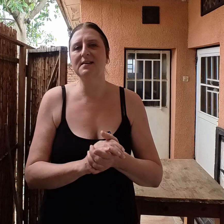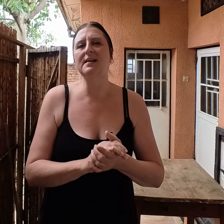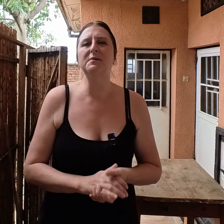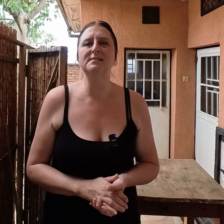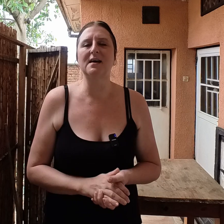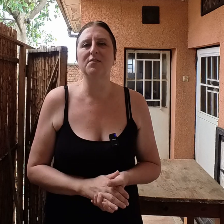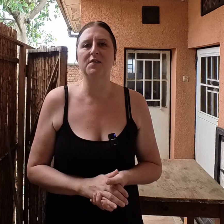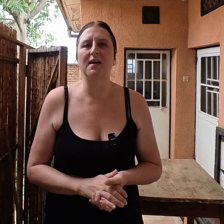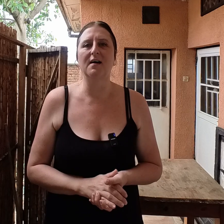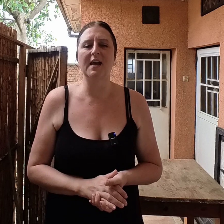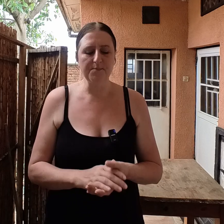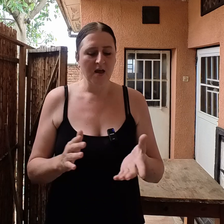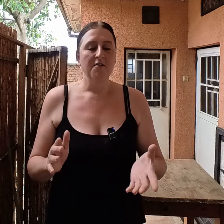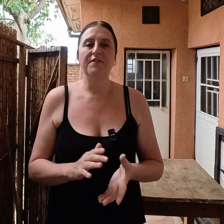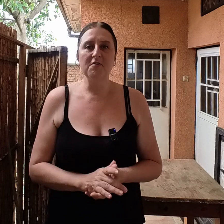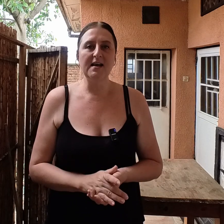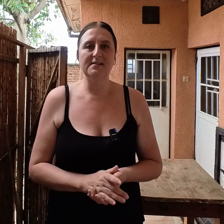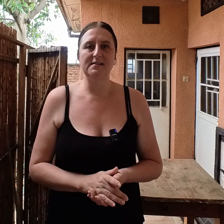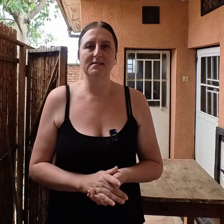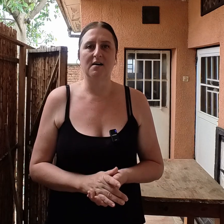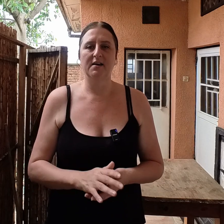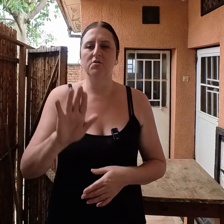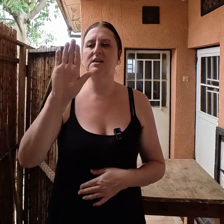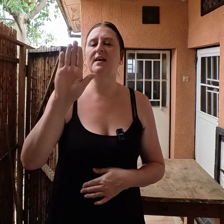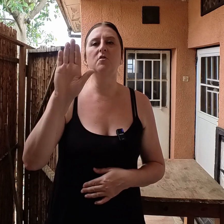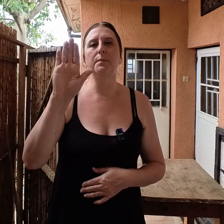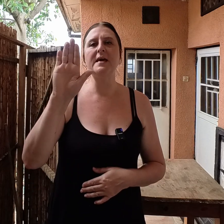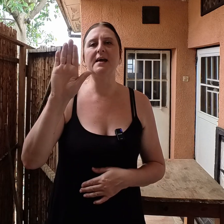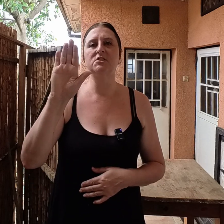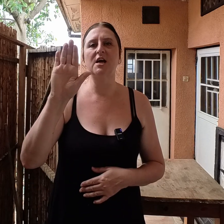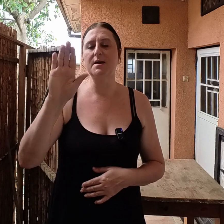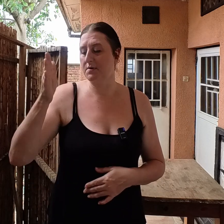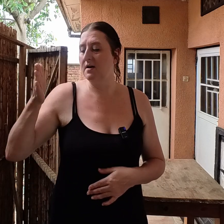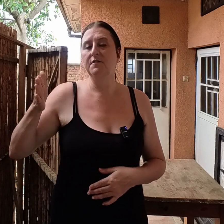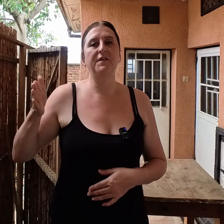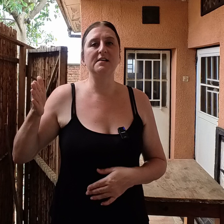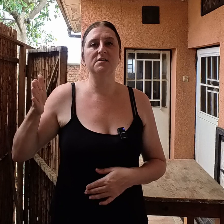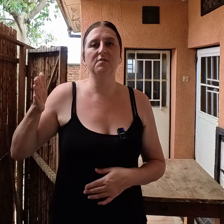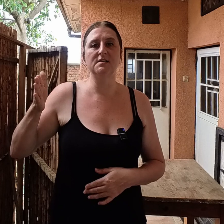it's a little bit south of Kigali. Very easy sign. You're taking your B handshape, flat, to the right